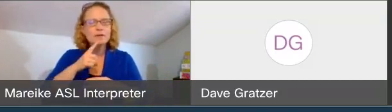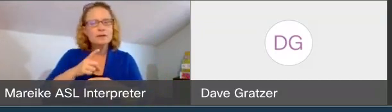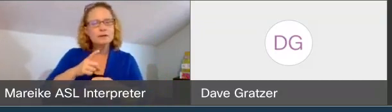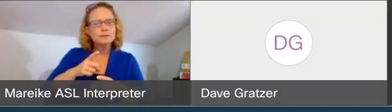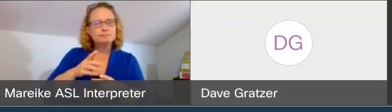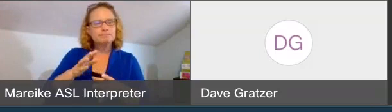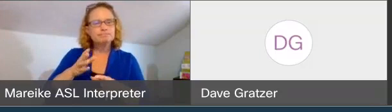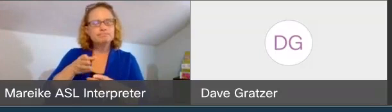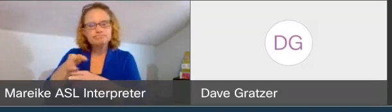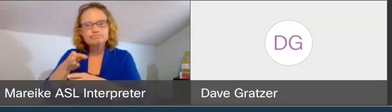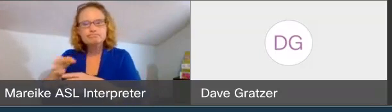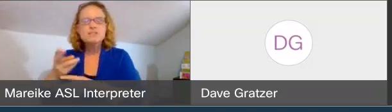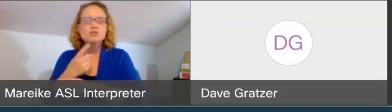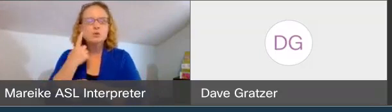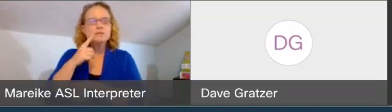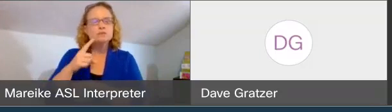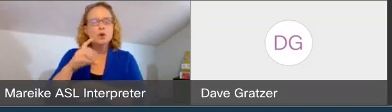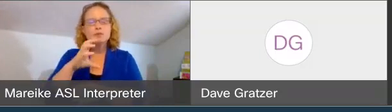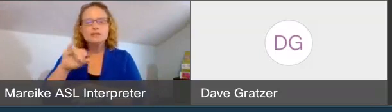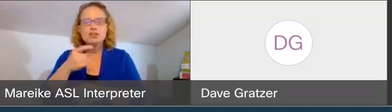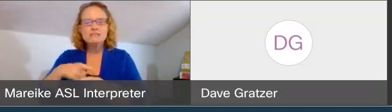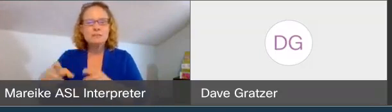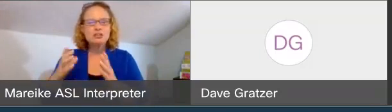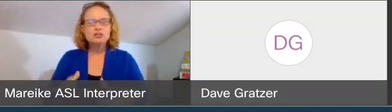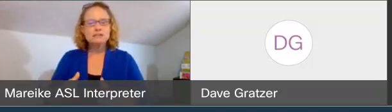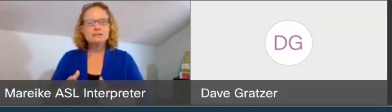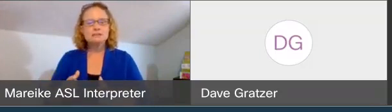justice specialist. I think you identified that as part of a member of the team.